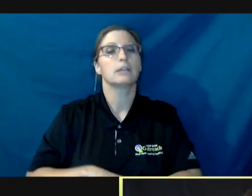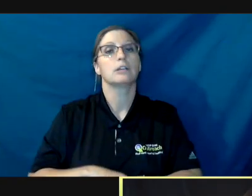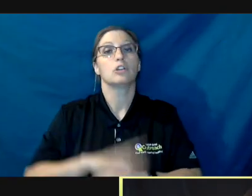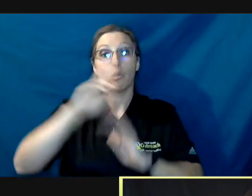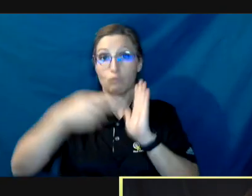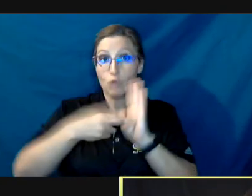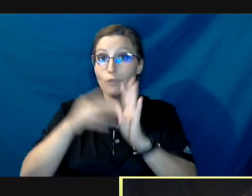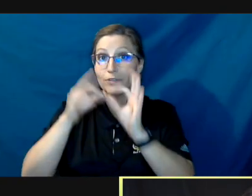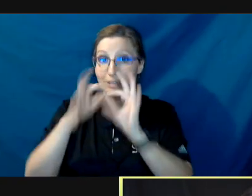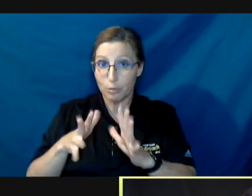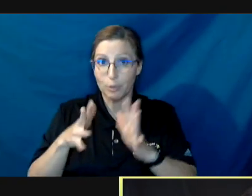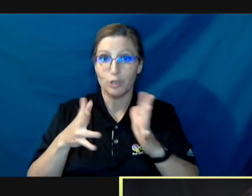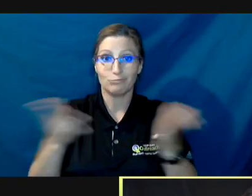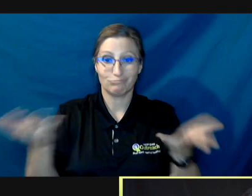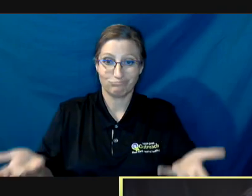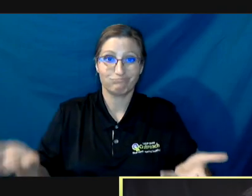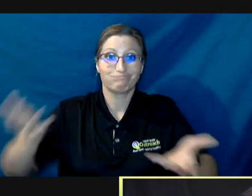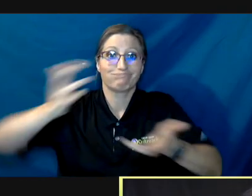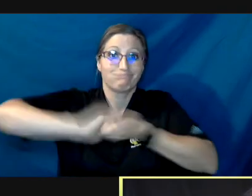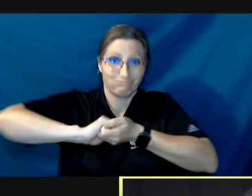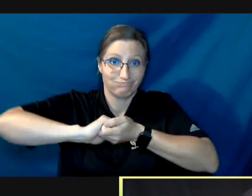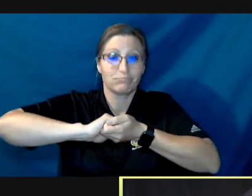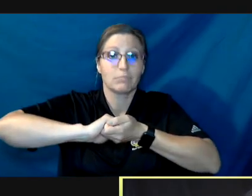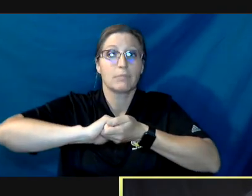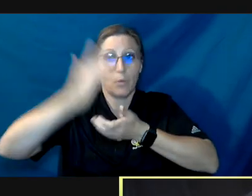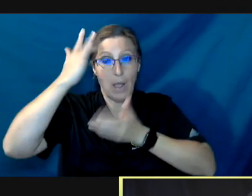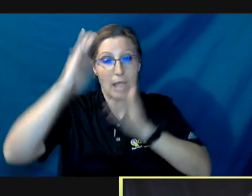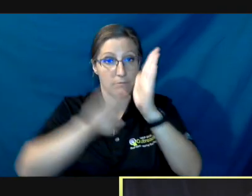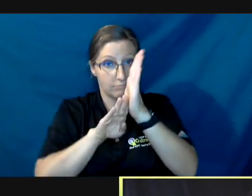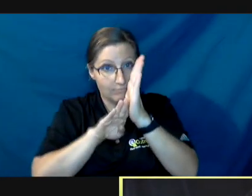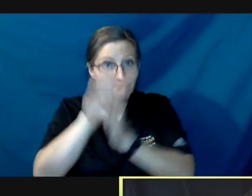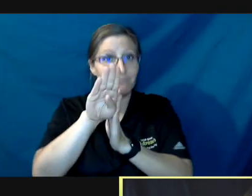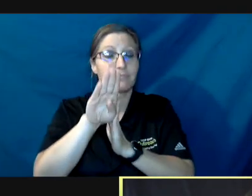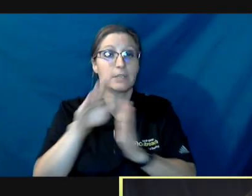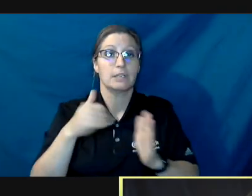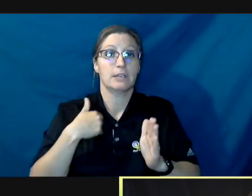really go hand in hand in helping to create and foster